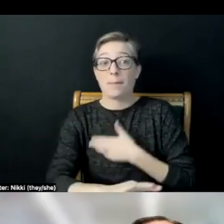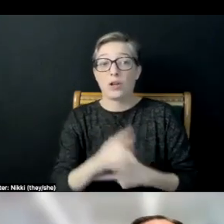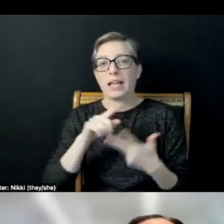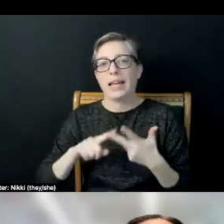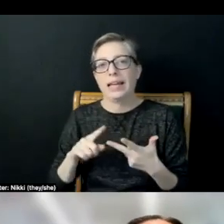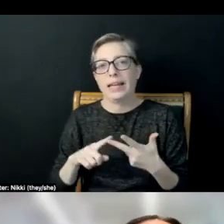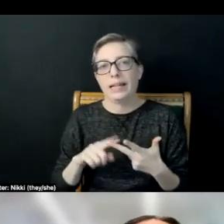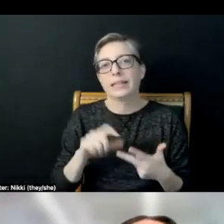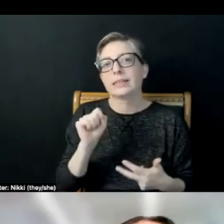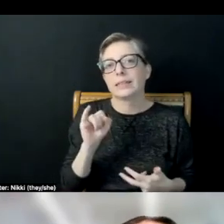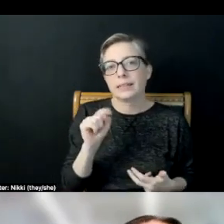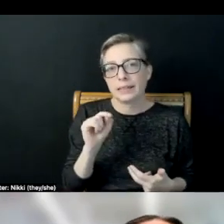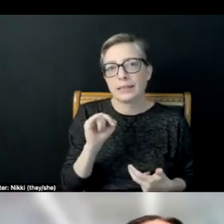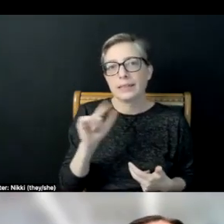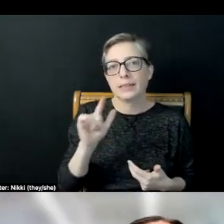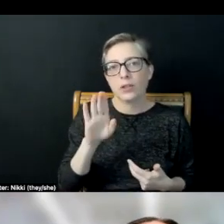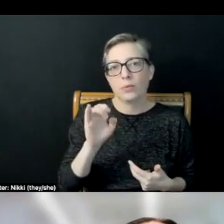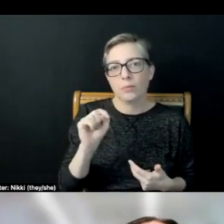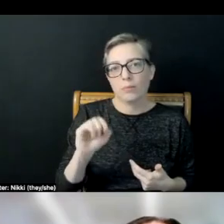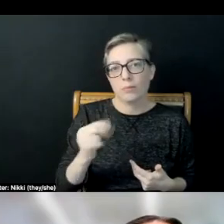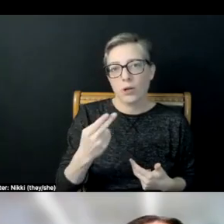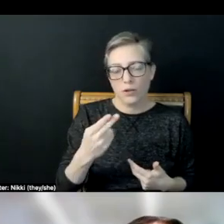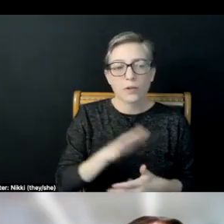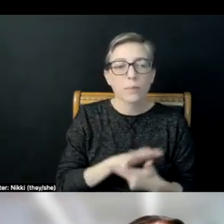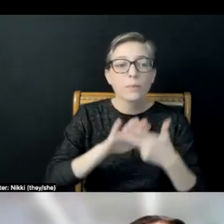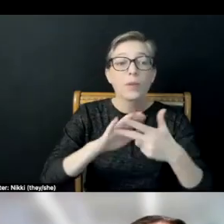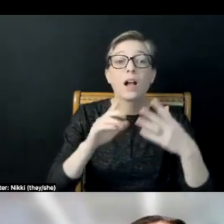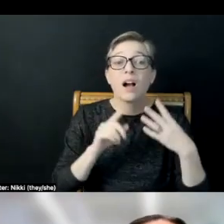They're more likely to have their parental rights terminated,